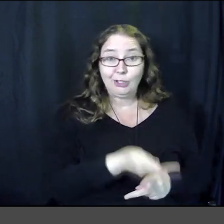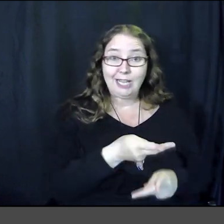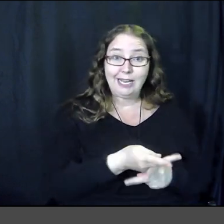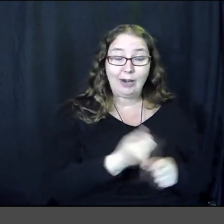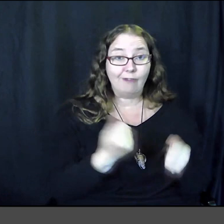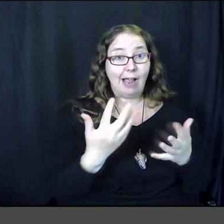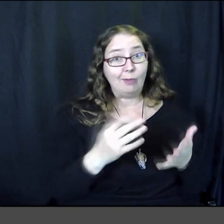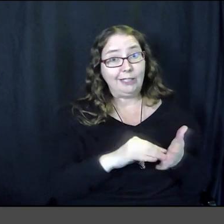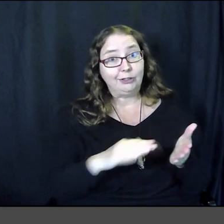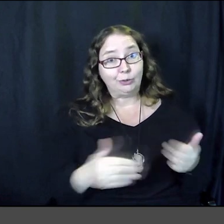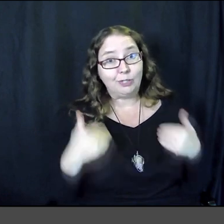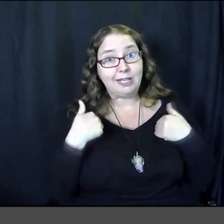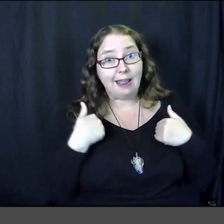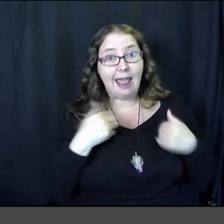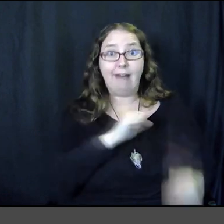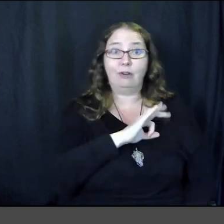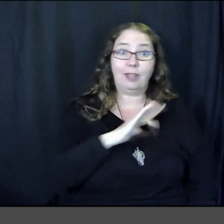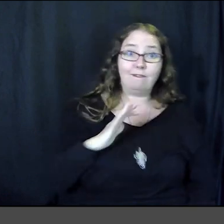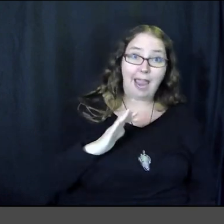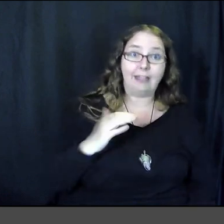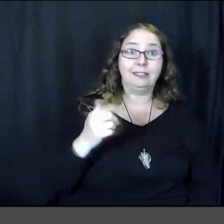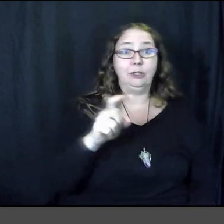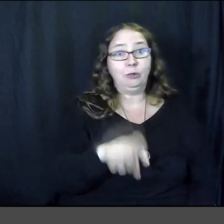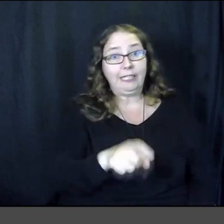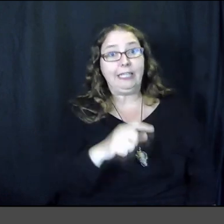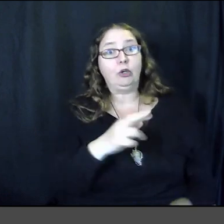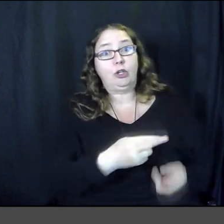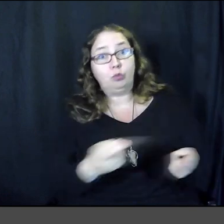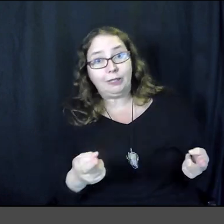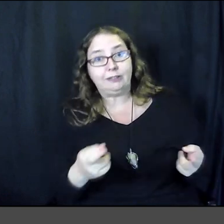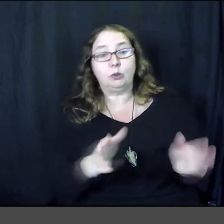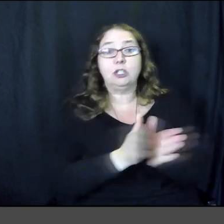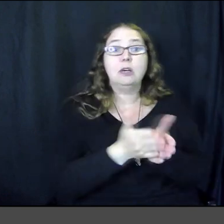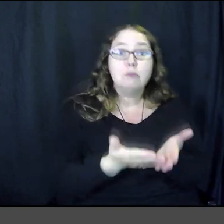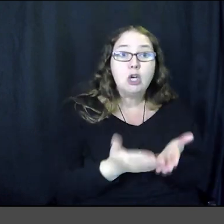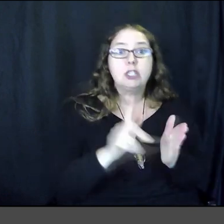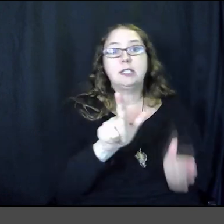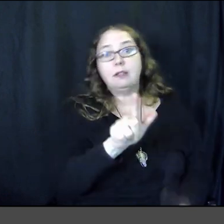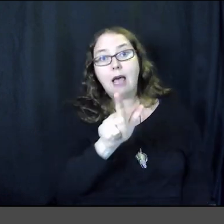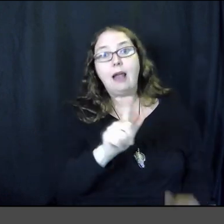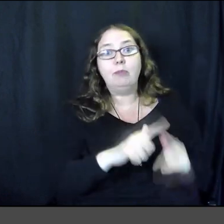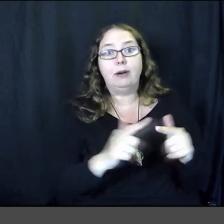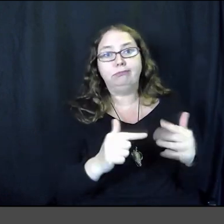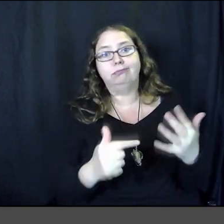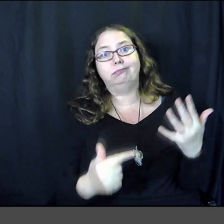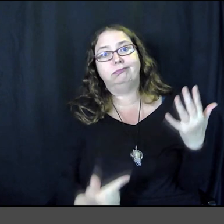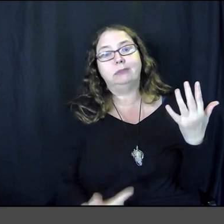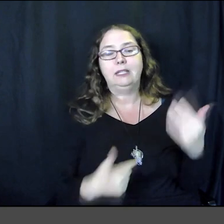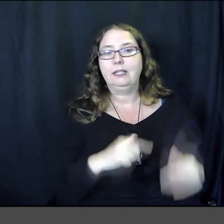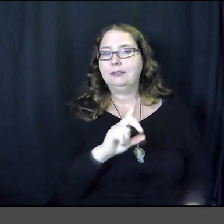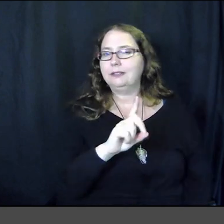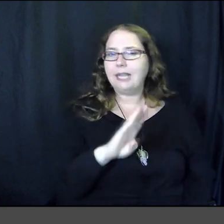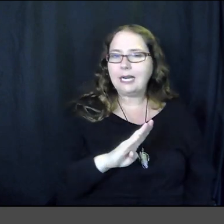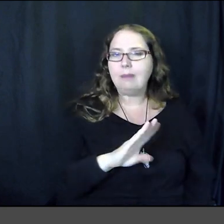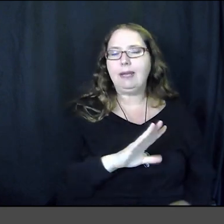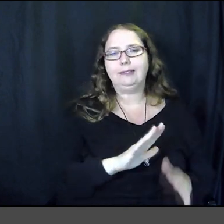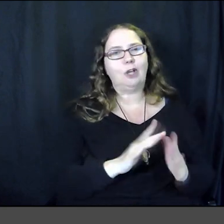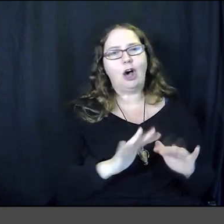IN ORDER TO HAVE THE RESOURCES, LIKE THE BOOKS IN THE LIBRARY, THE DATABASES IN THE LIBRARY, WHICH ARE ALL, WHICH ALL COSTS.